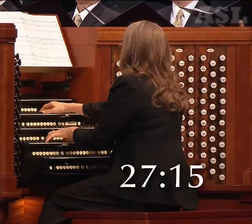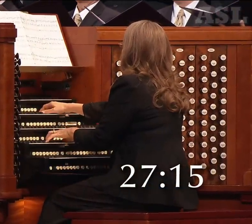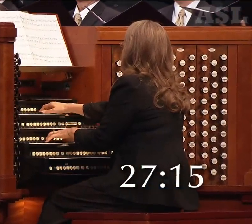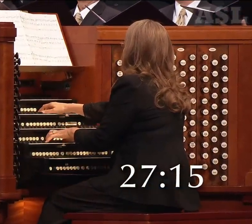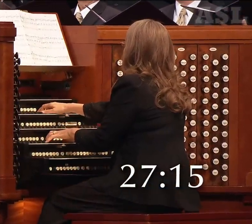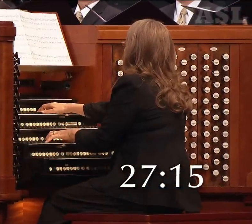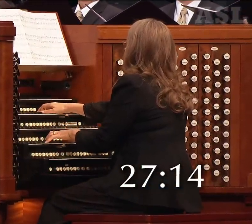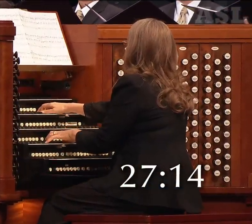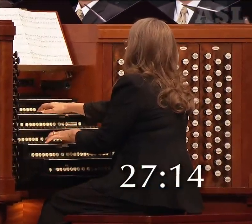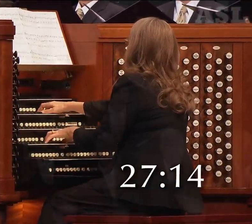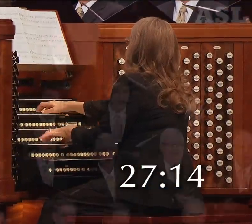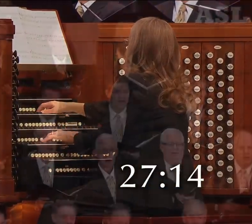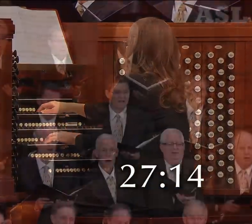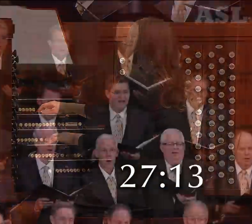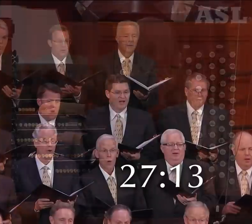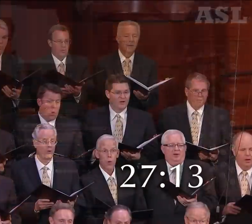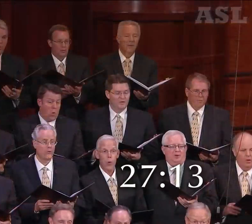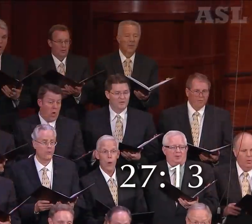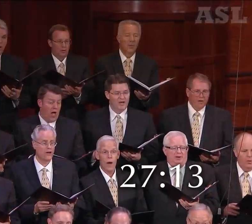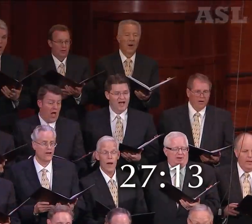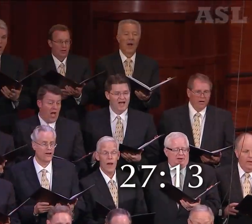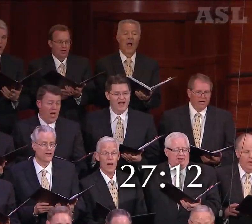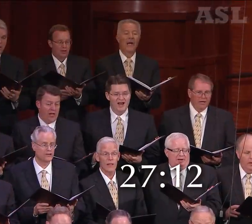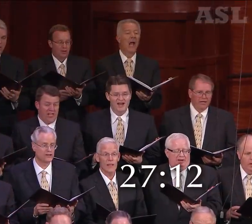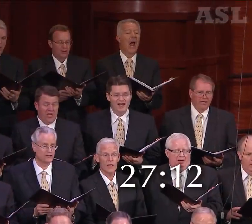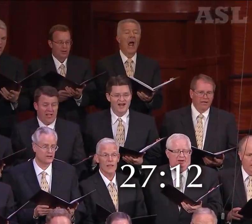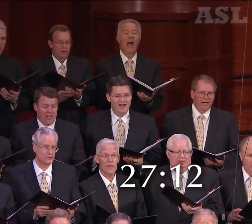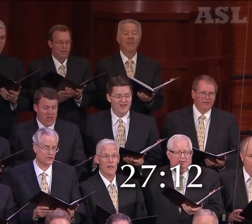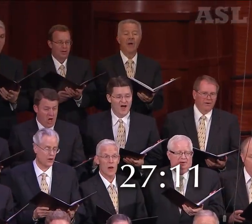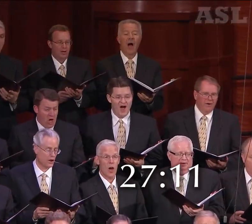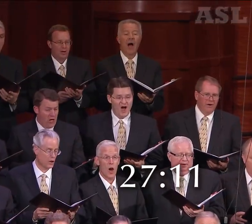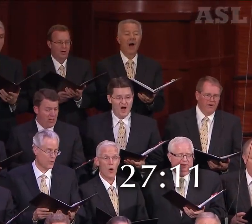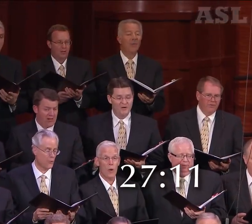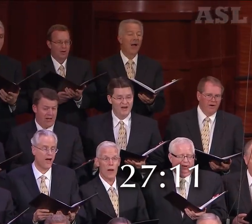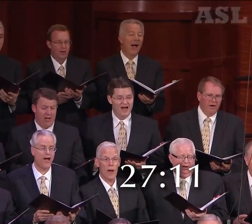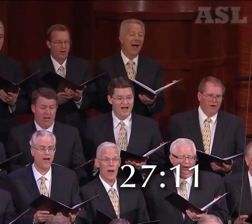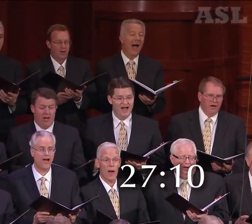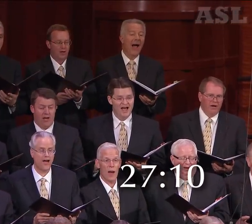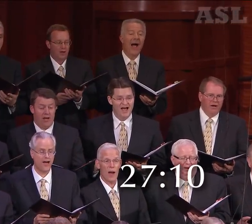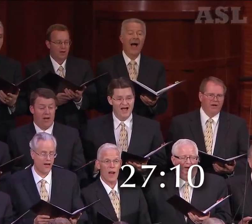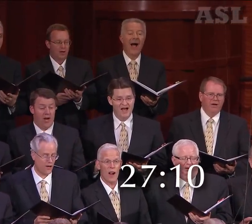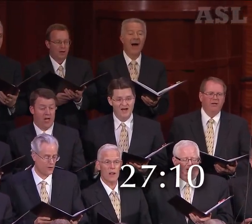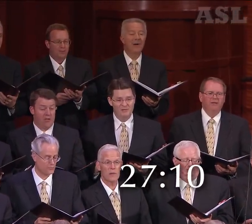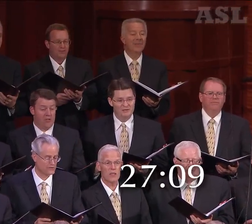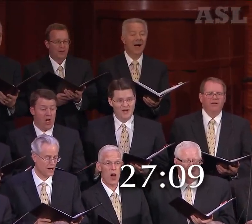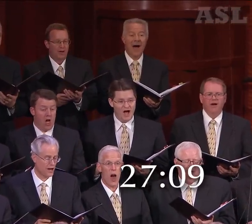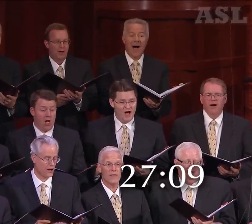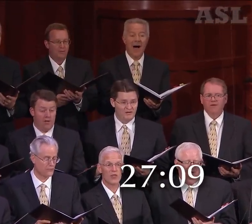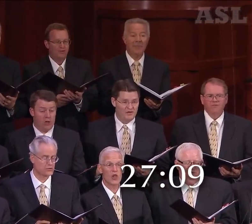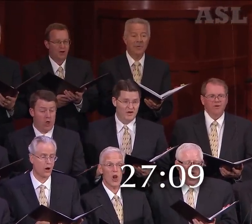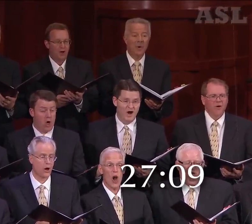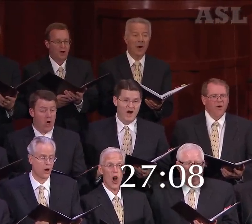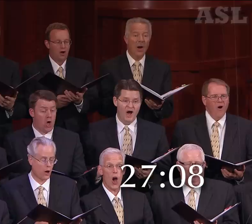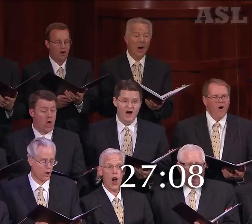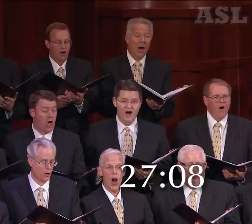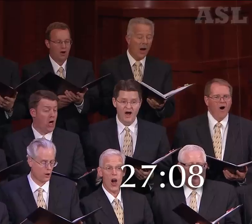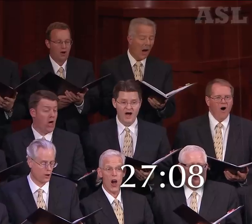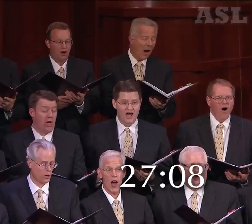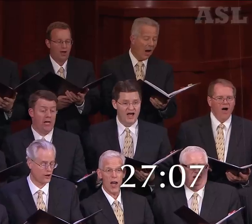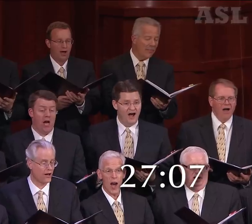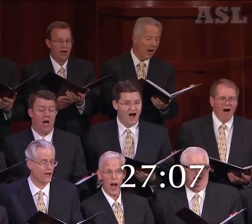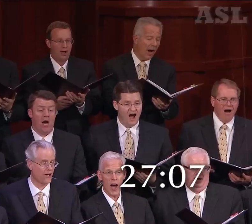OF THE CHURCH OF JESUS CHRIST